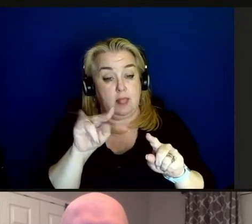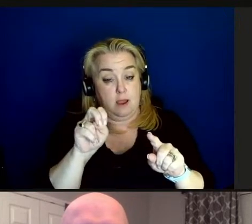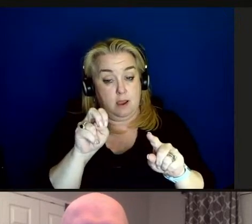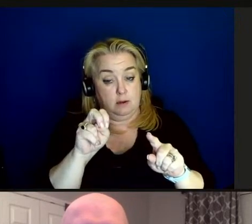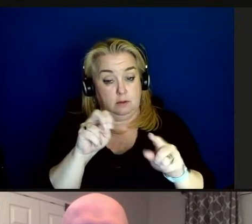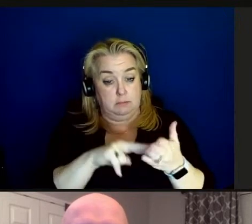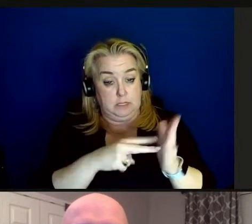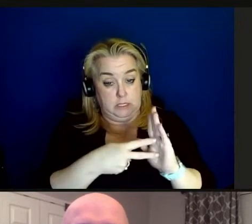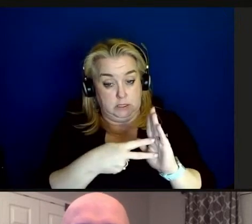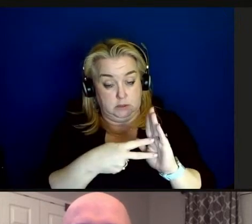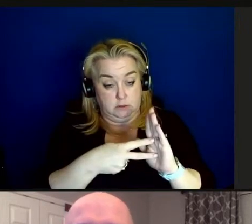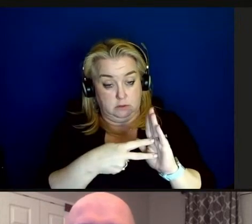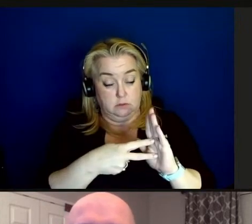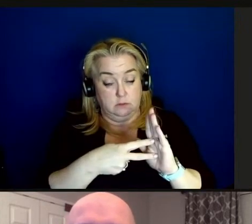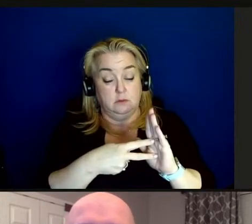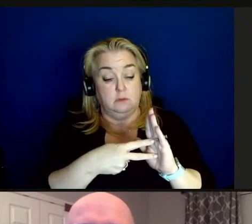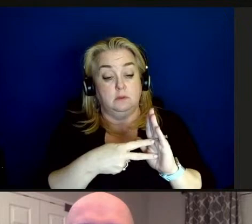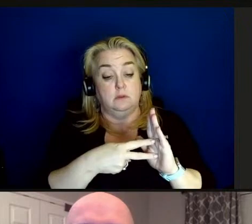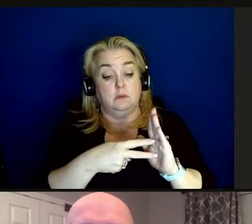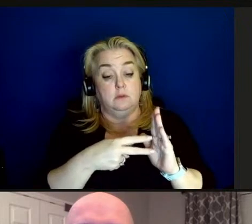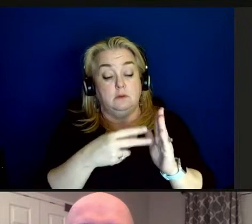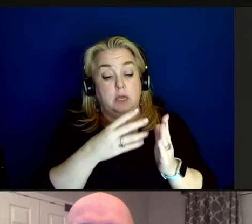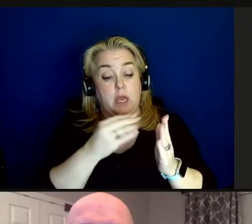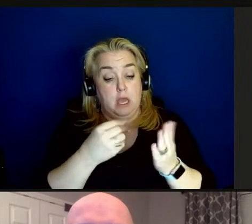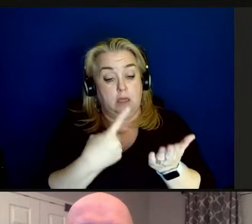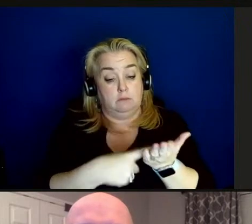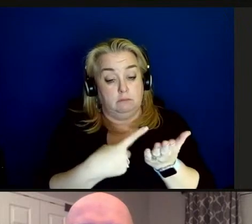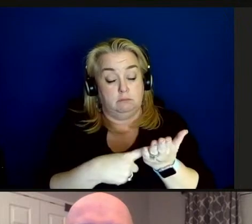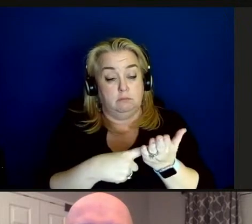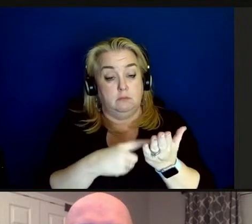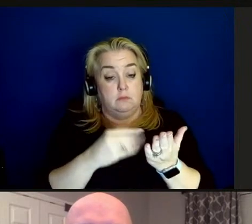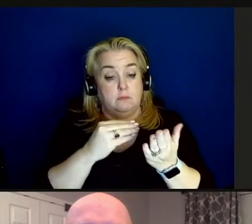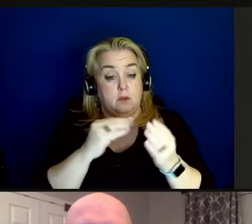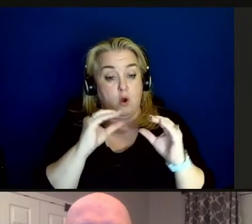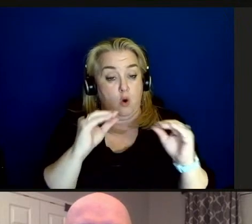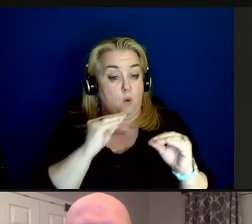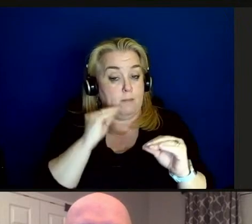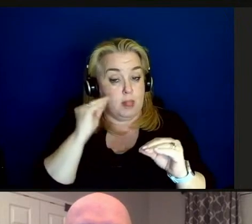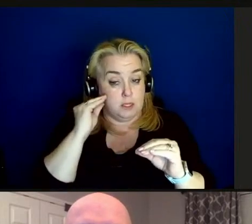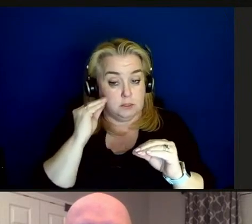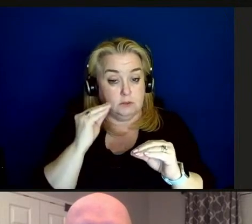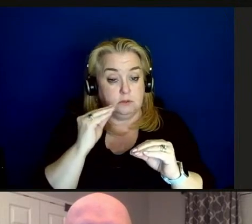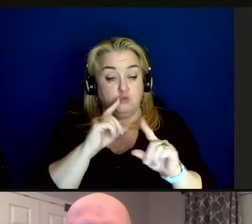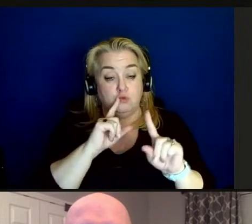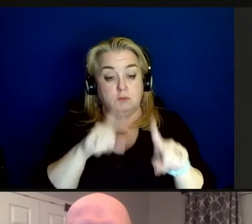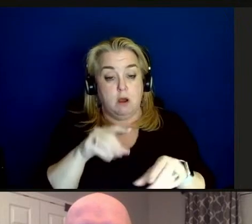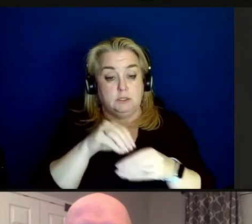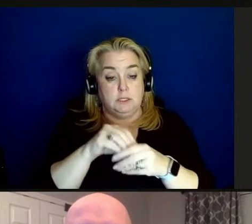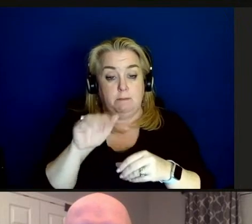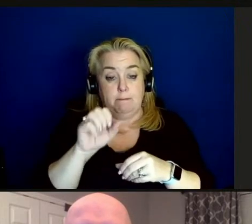CONVERSATION PARTICULARLY